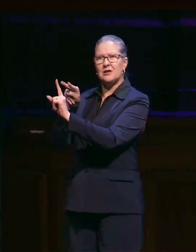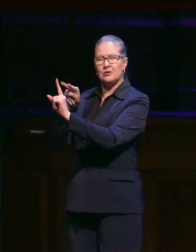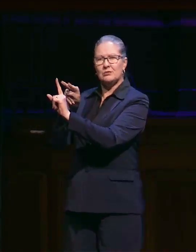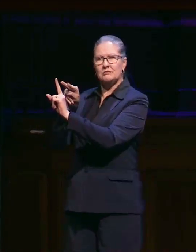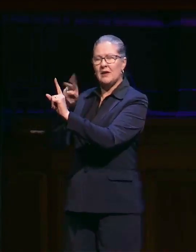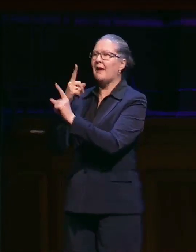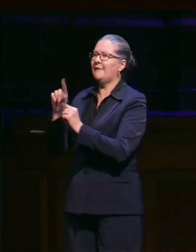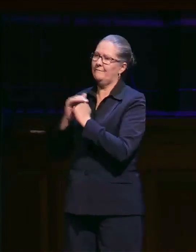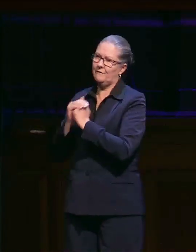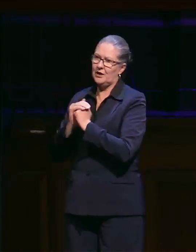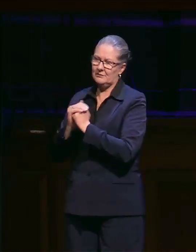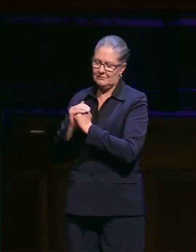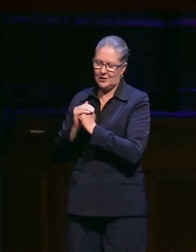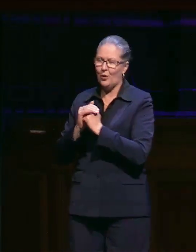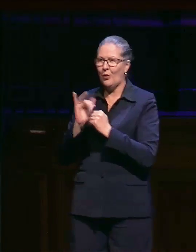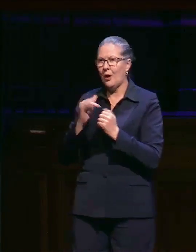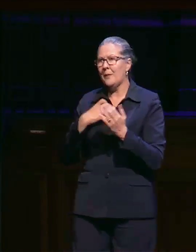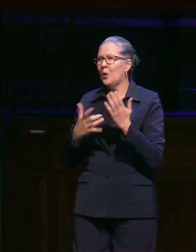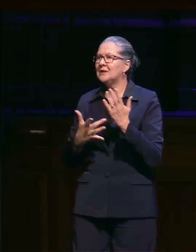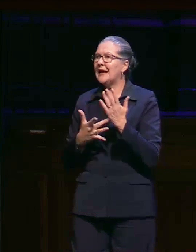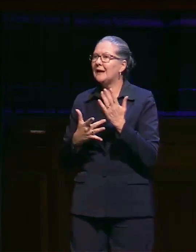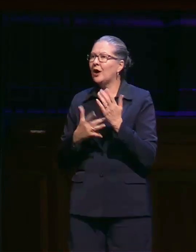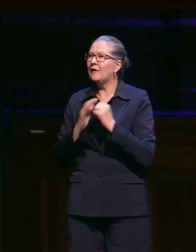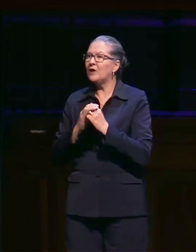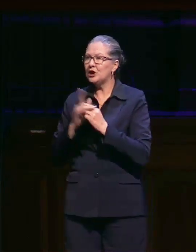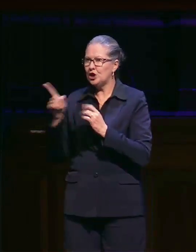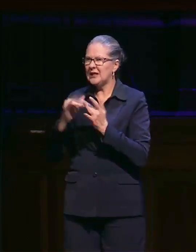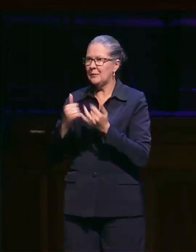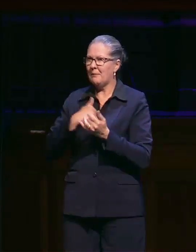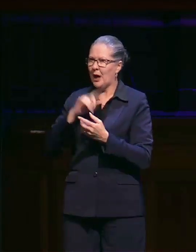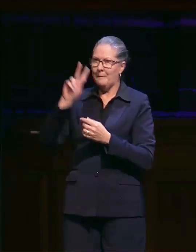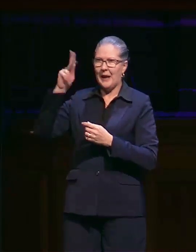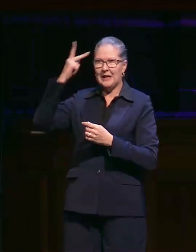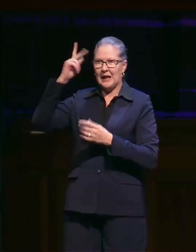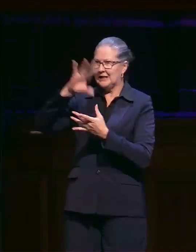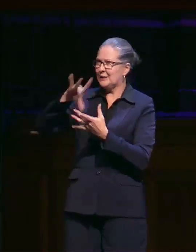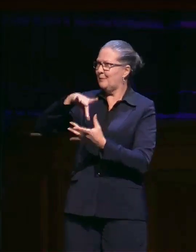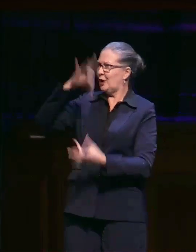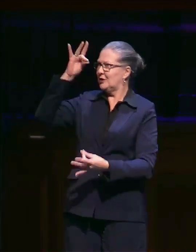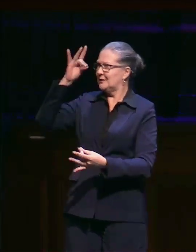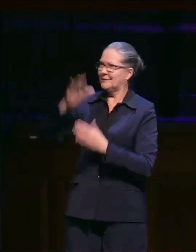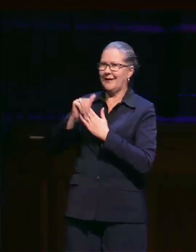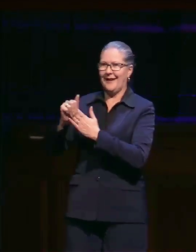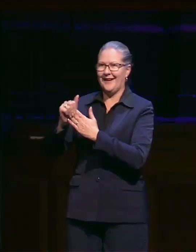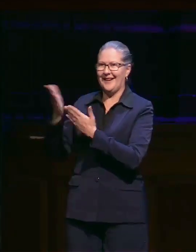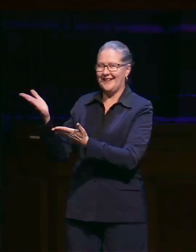more technical turn of phrase she is my political spirit animal and so Annette